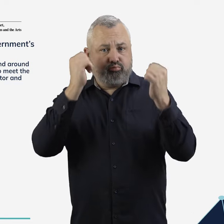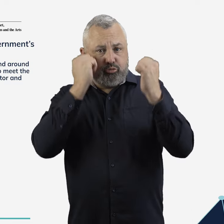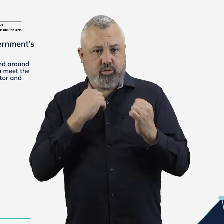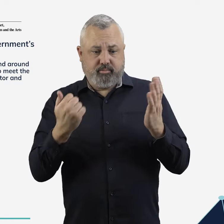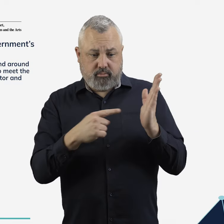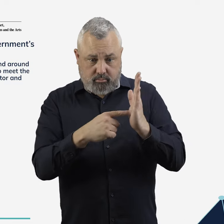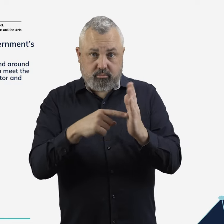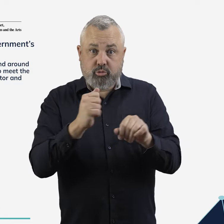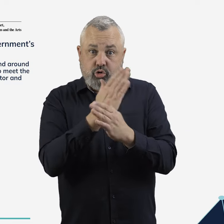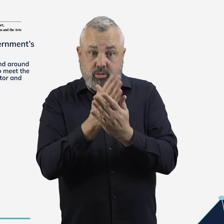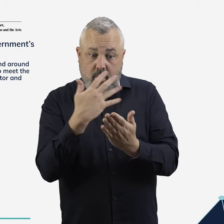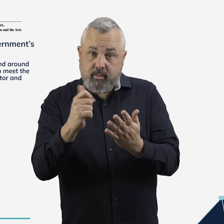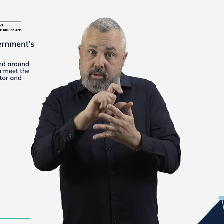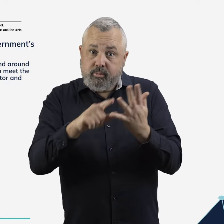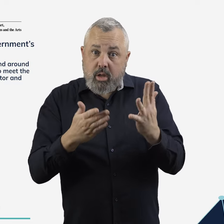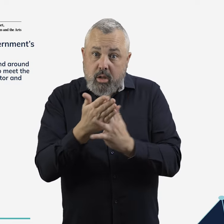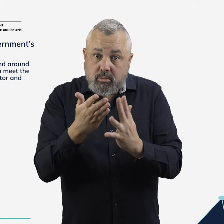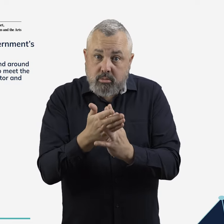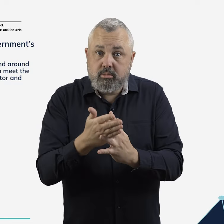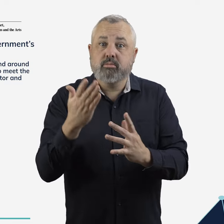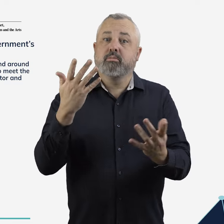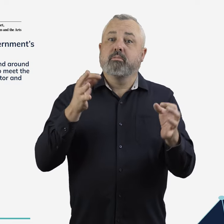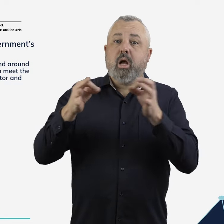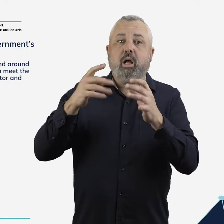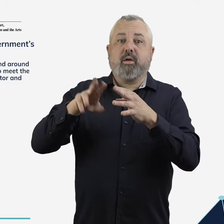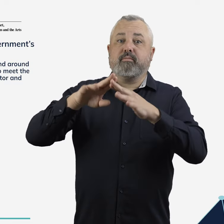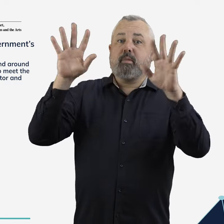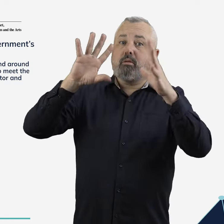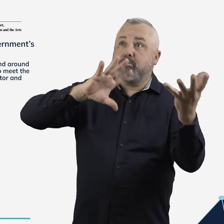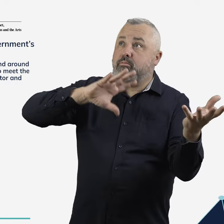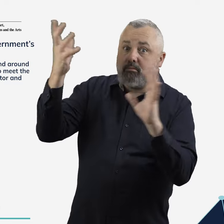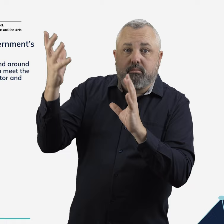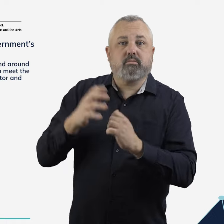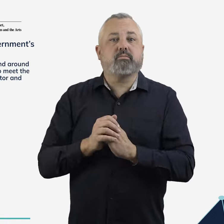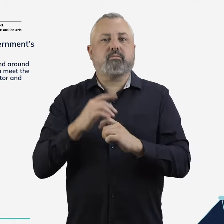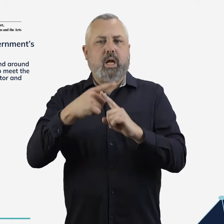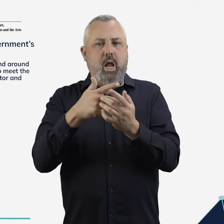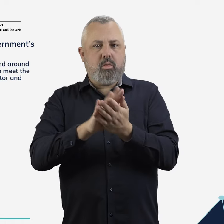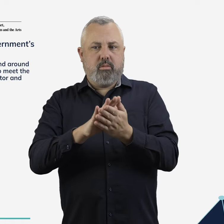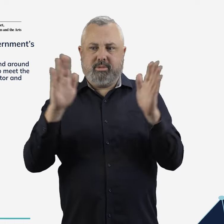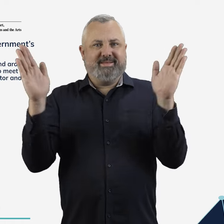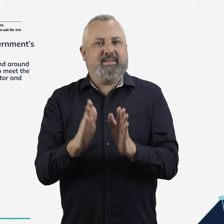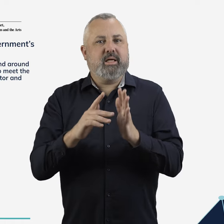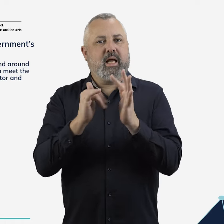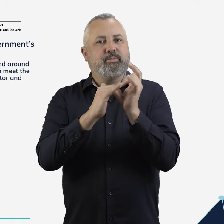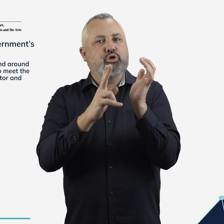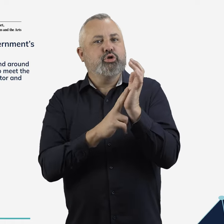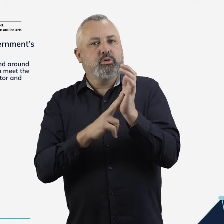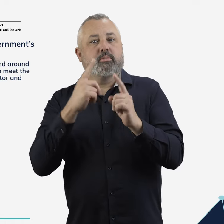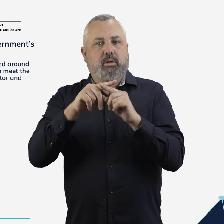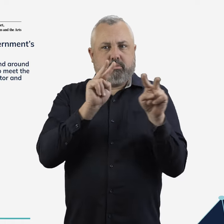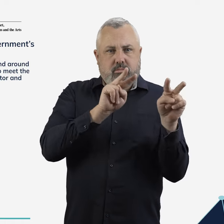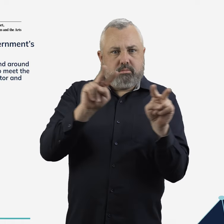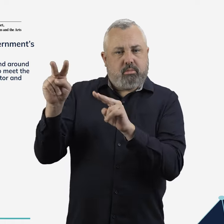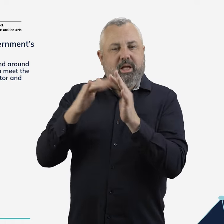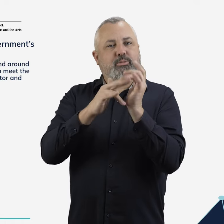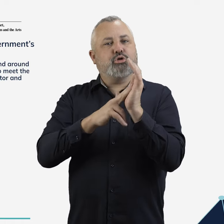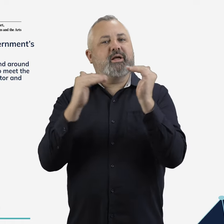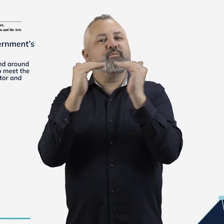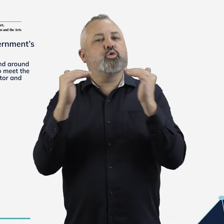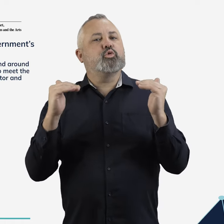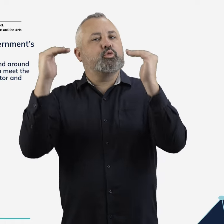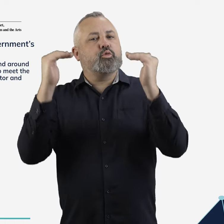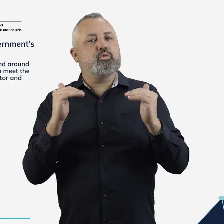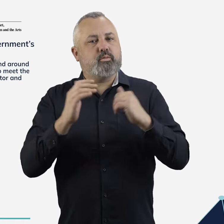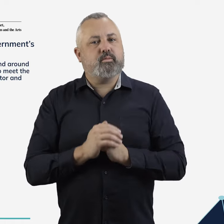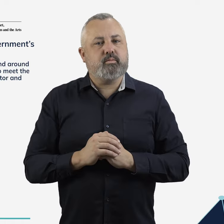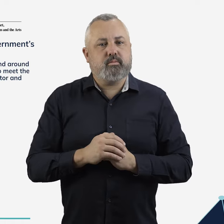disability access, climate resilience and decarbonisation in airport master plans and MDPs.